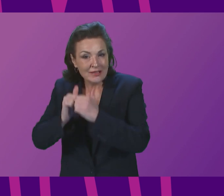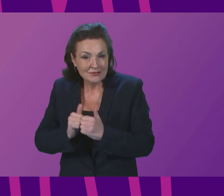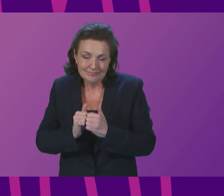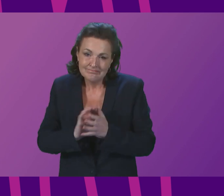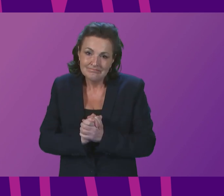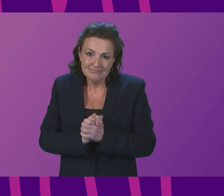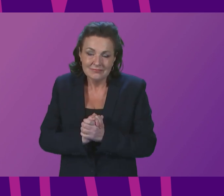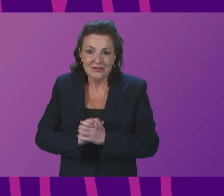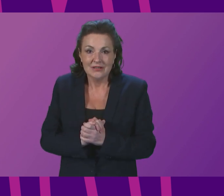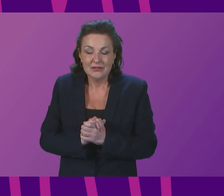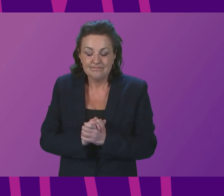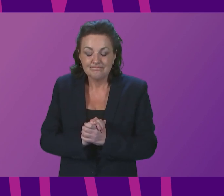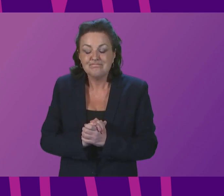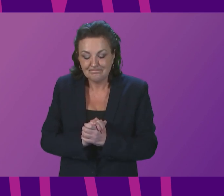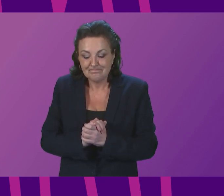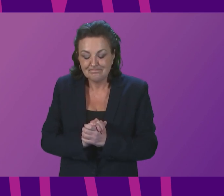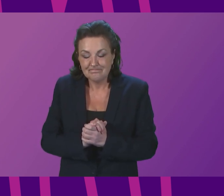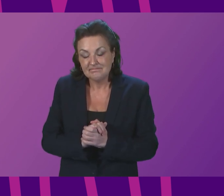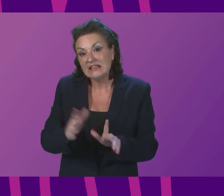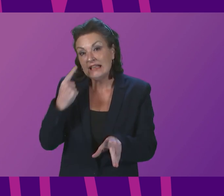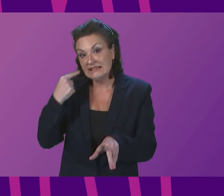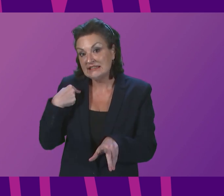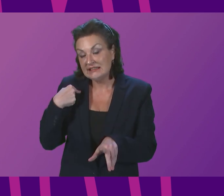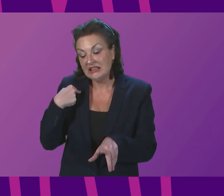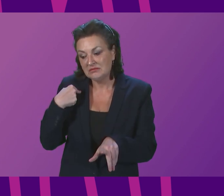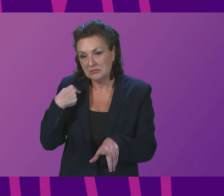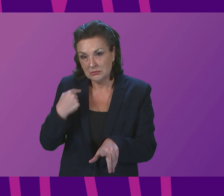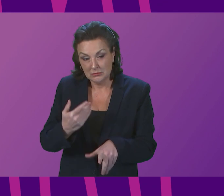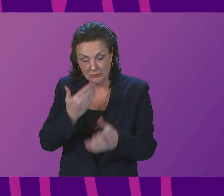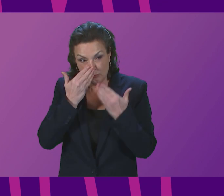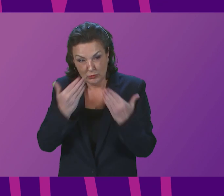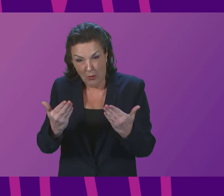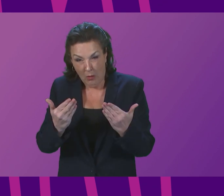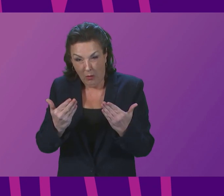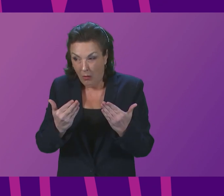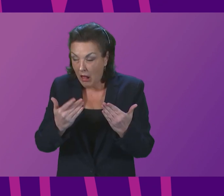Yesterday, faced with the biggest fall in living standards since rationing, the Chancellor